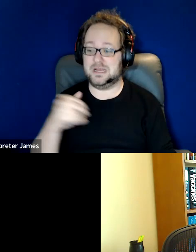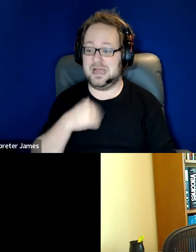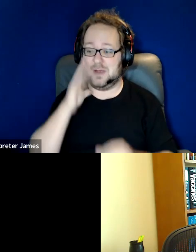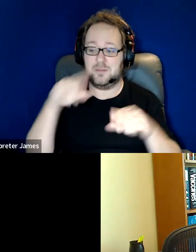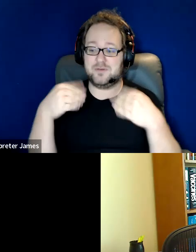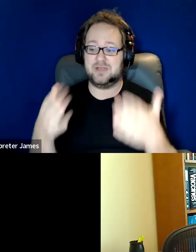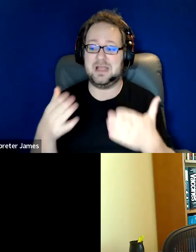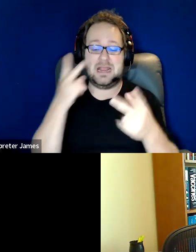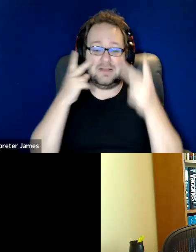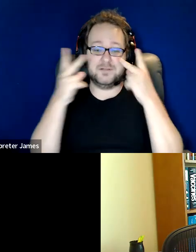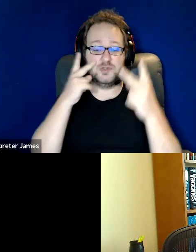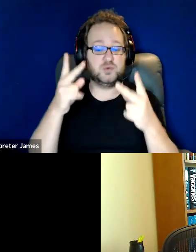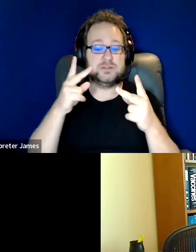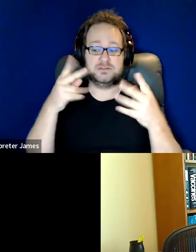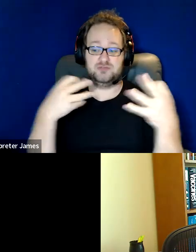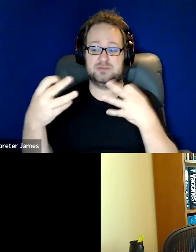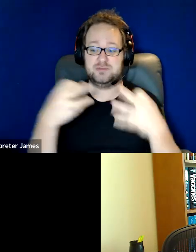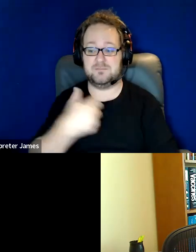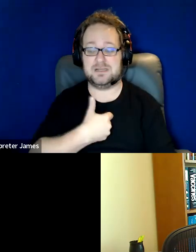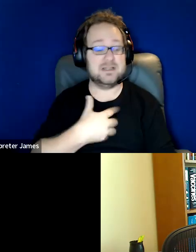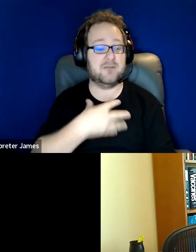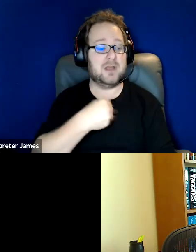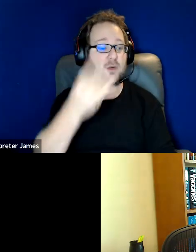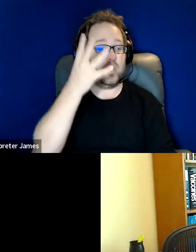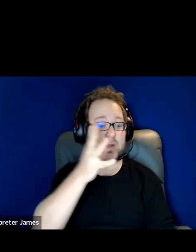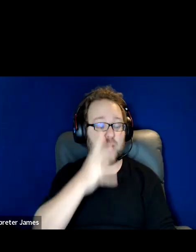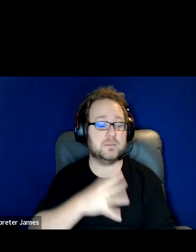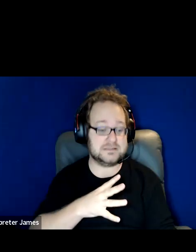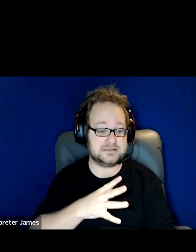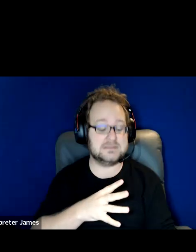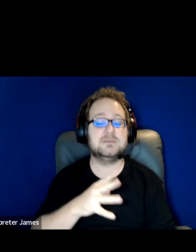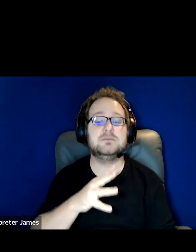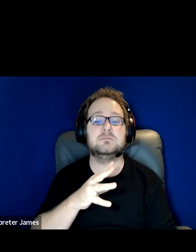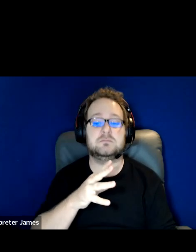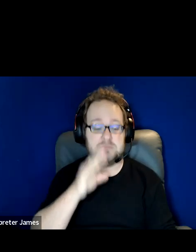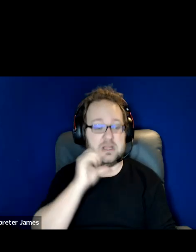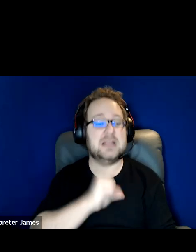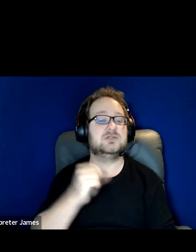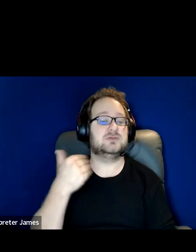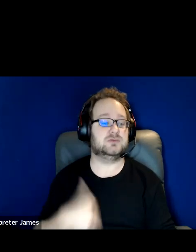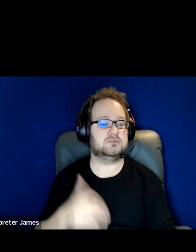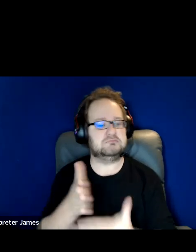I'm a white woman, middle-aged as well.